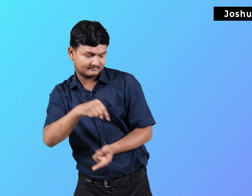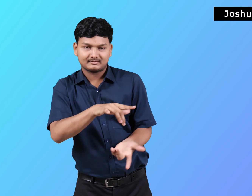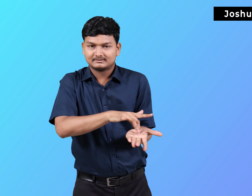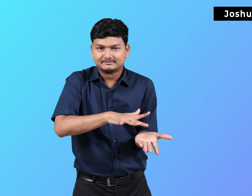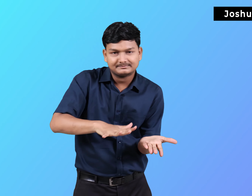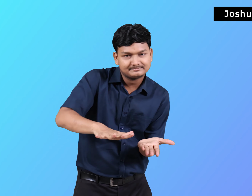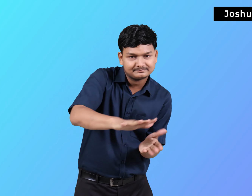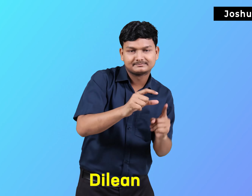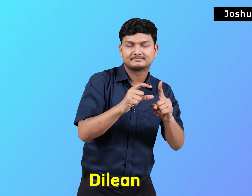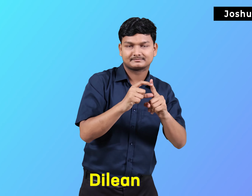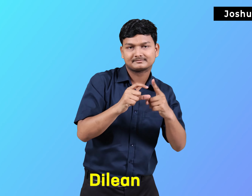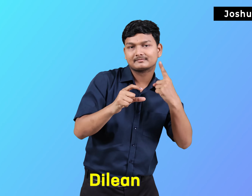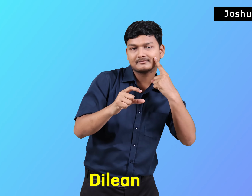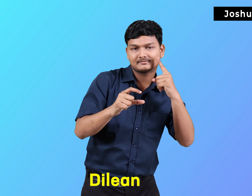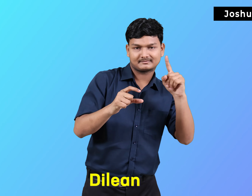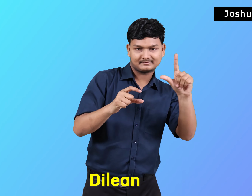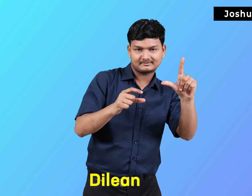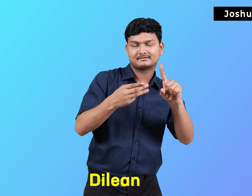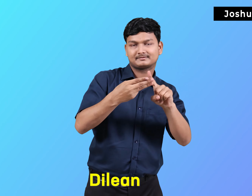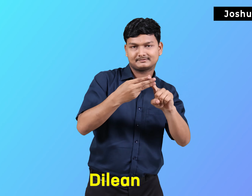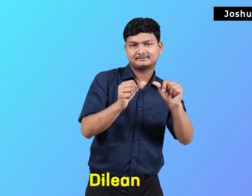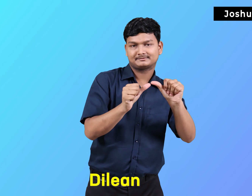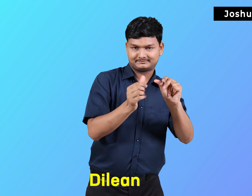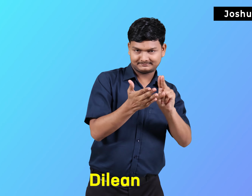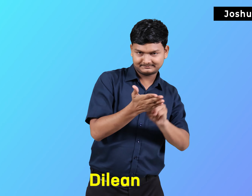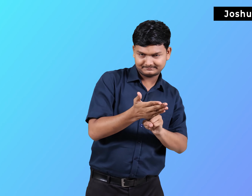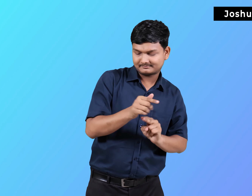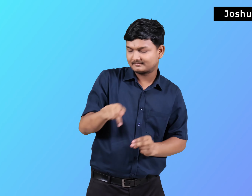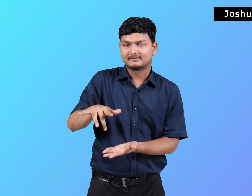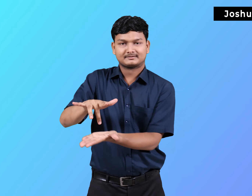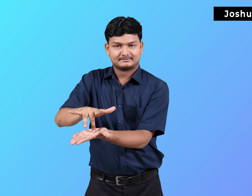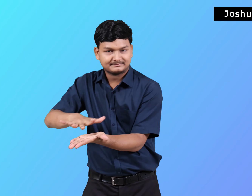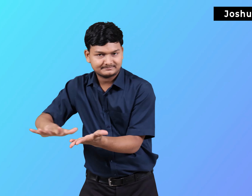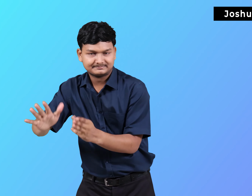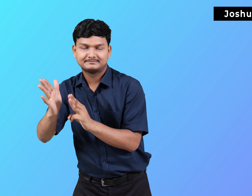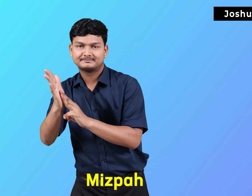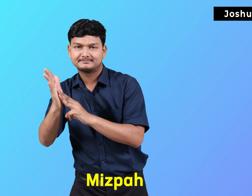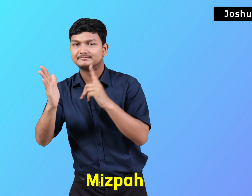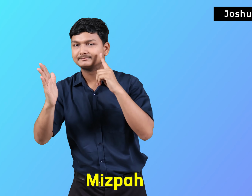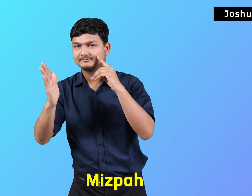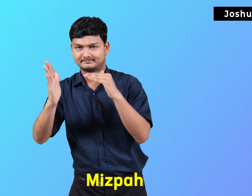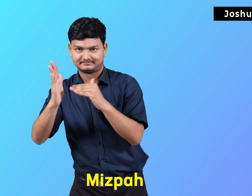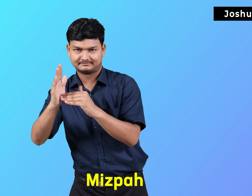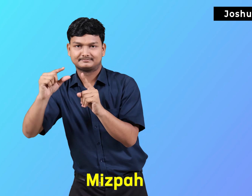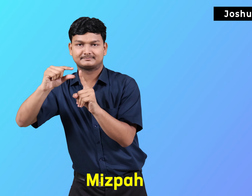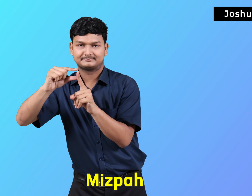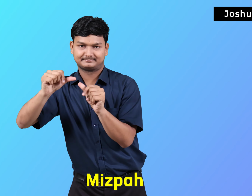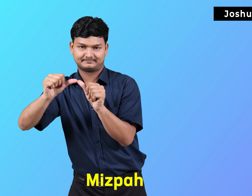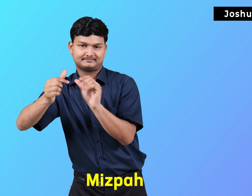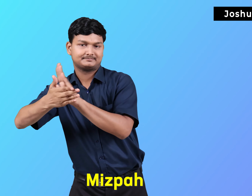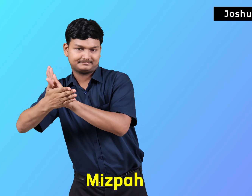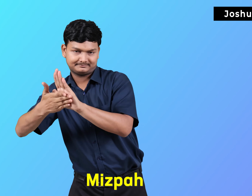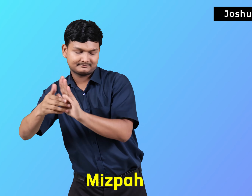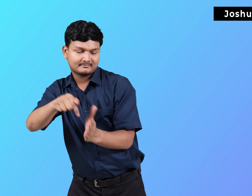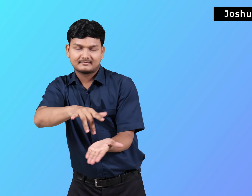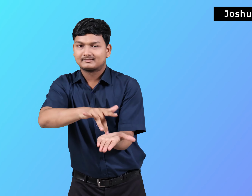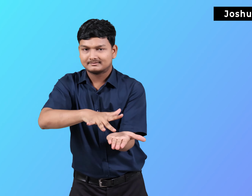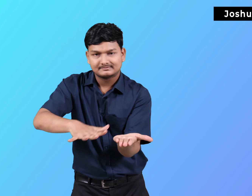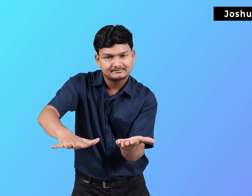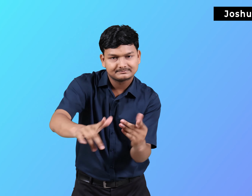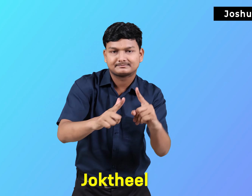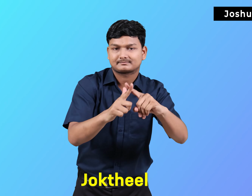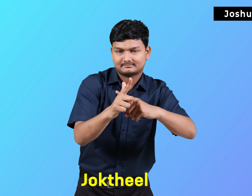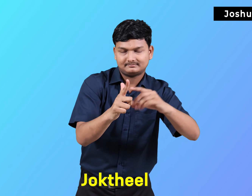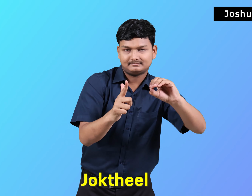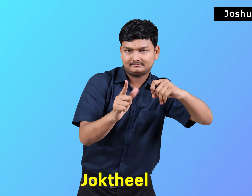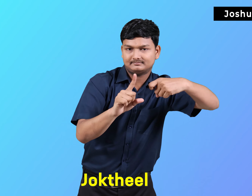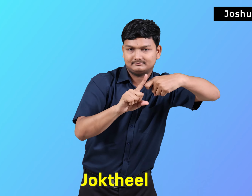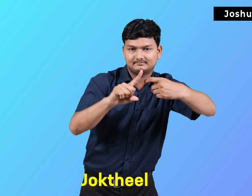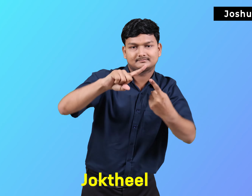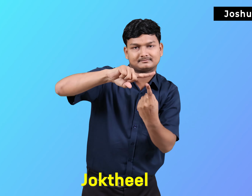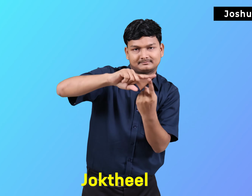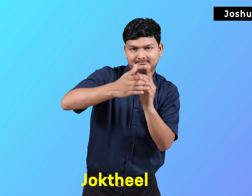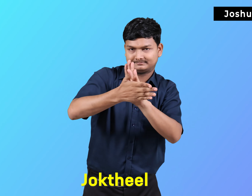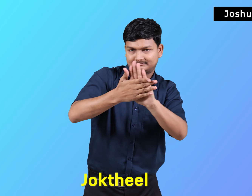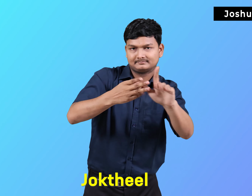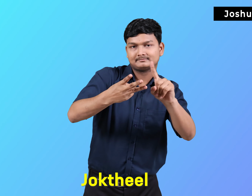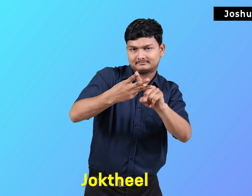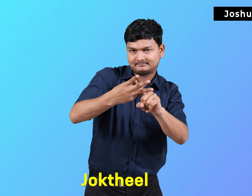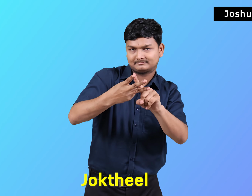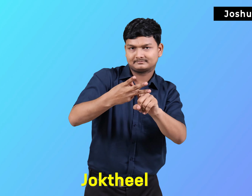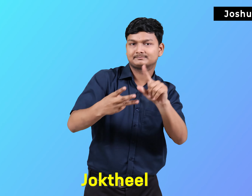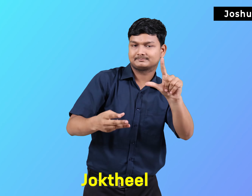Dilean, Mizpah, Joktheel,